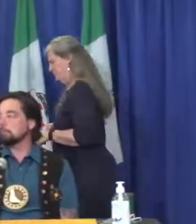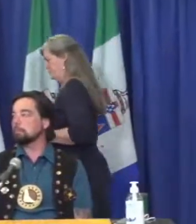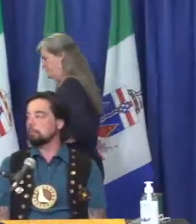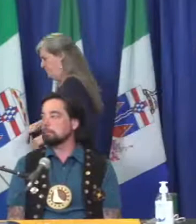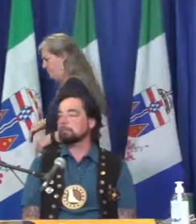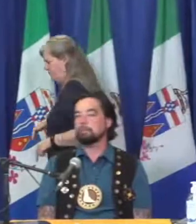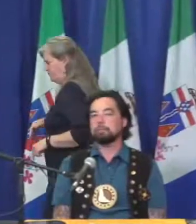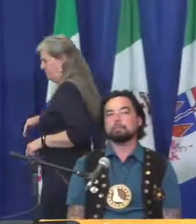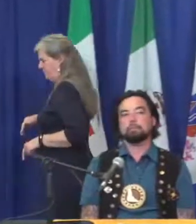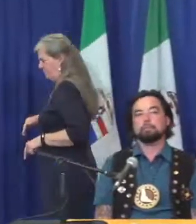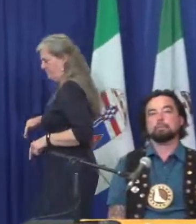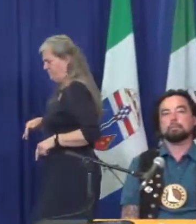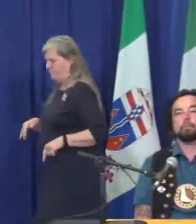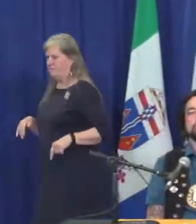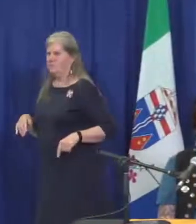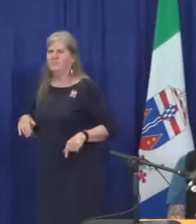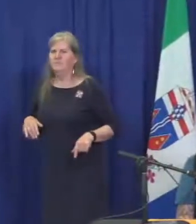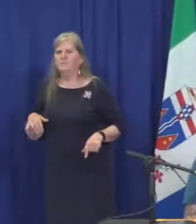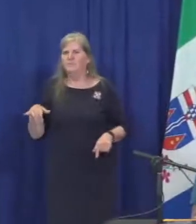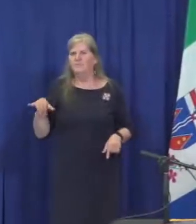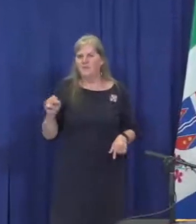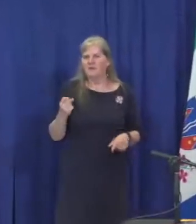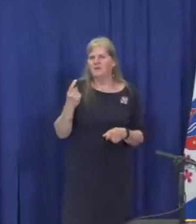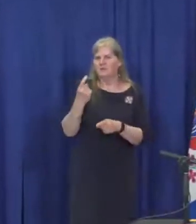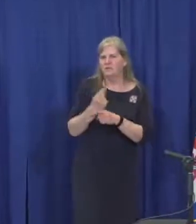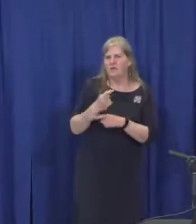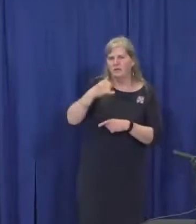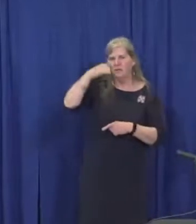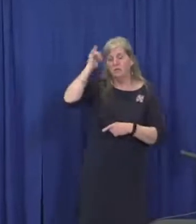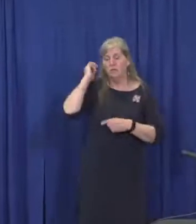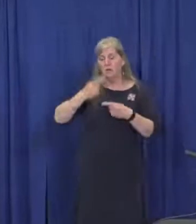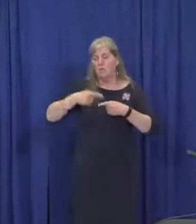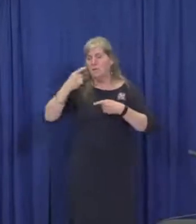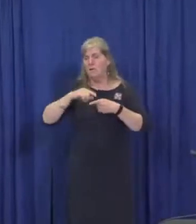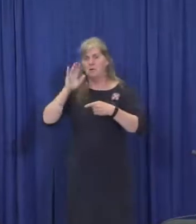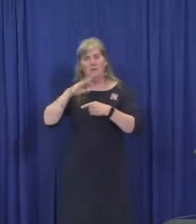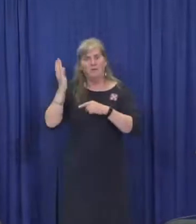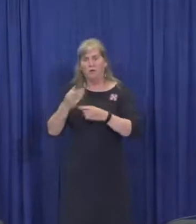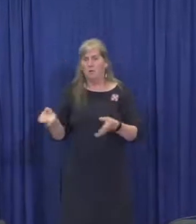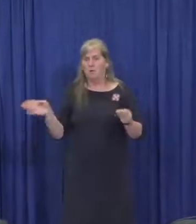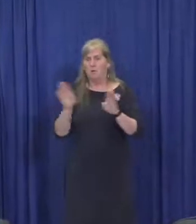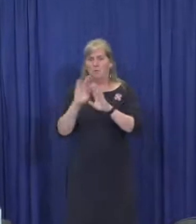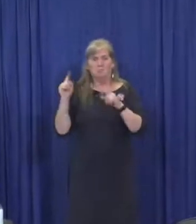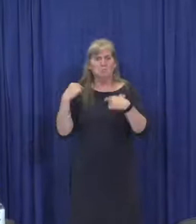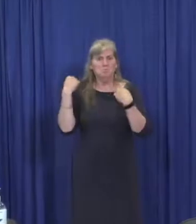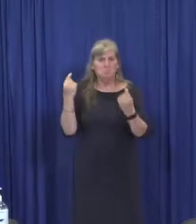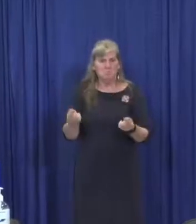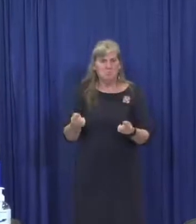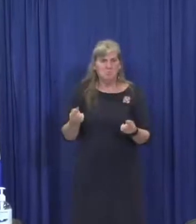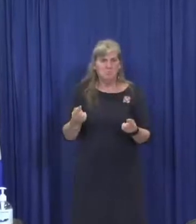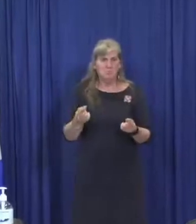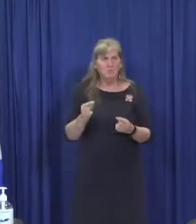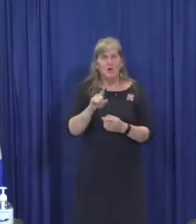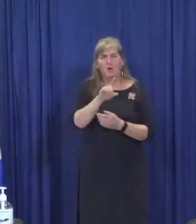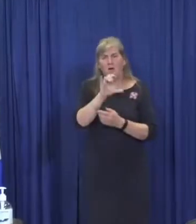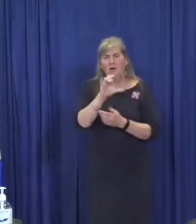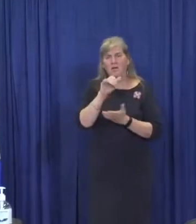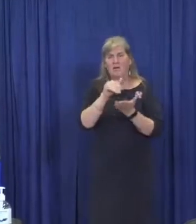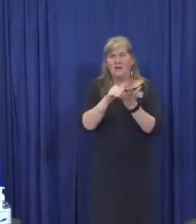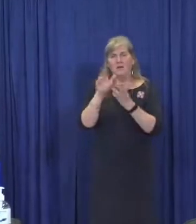The borders have never been close, you know? The number of travellers over we were dealing with cloak -- COVID